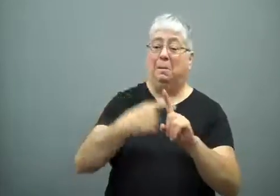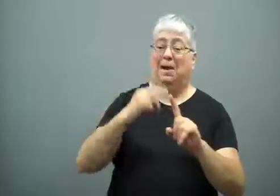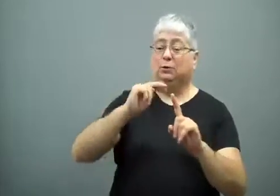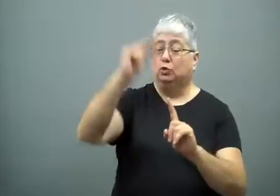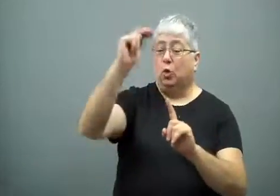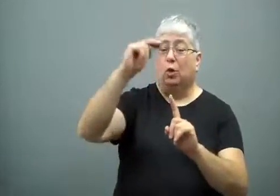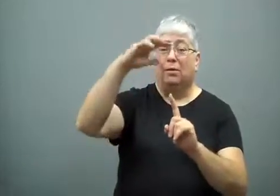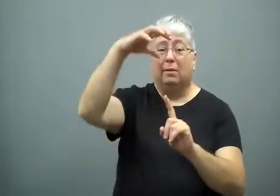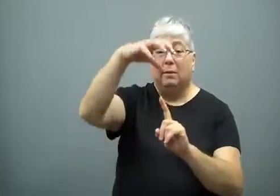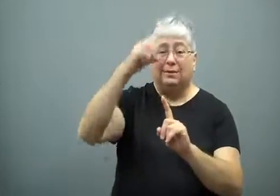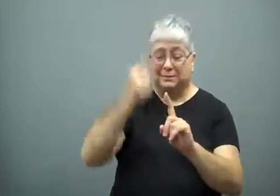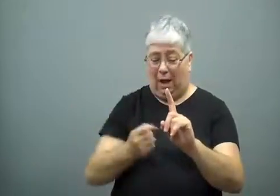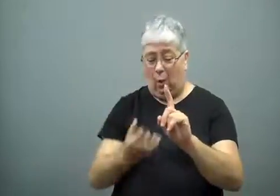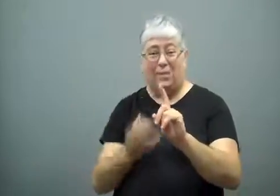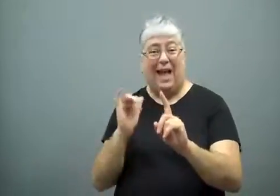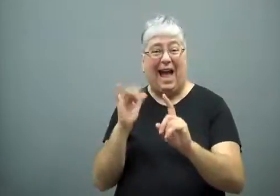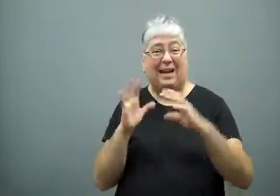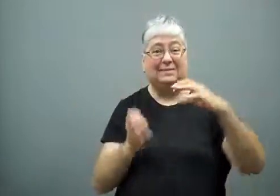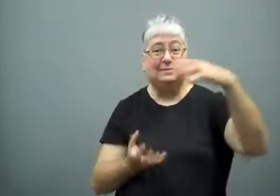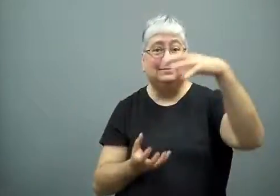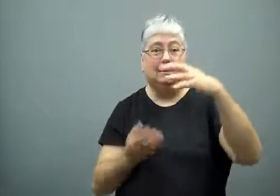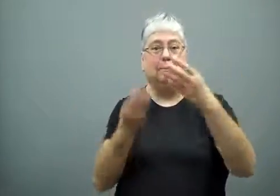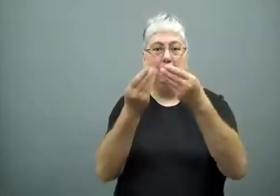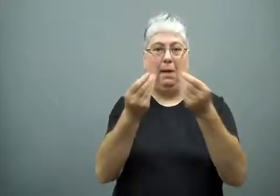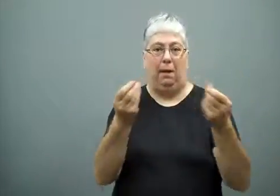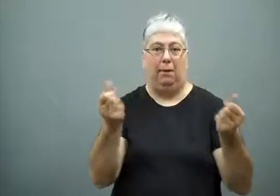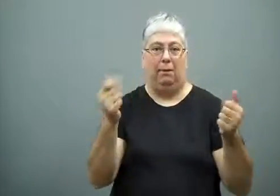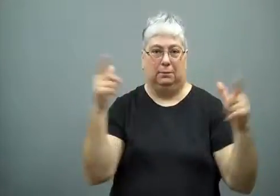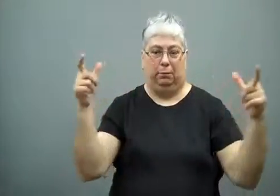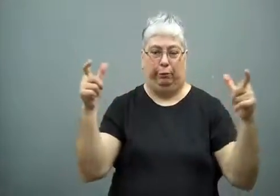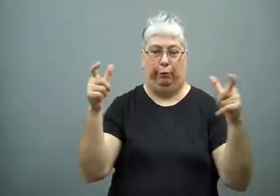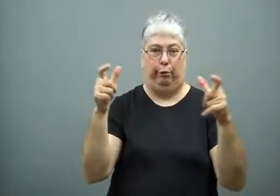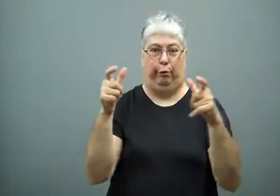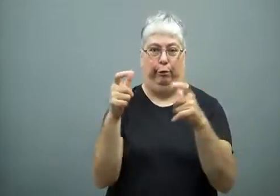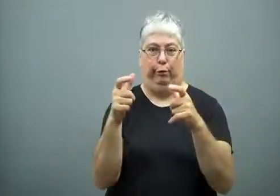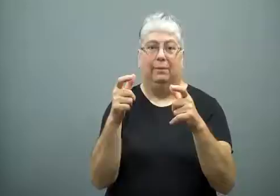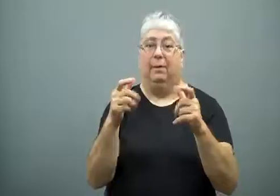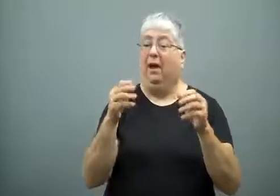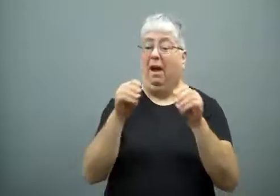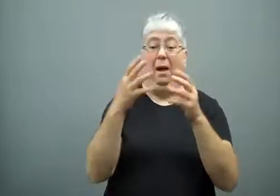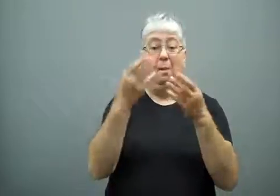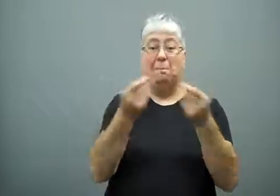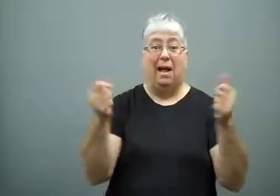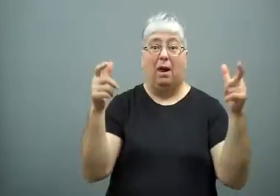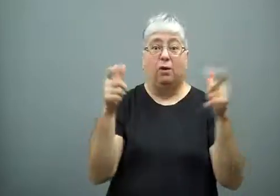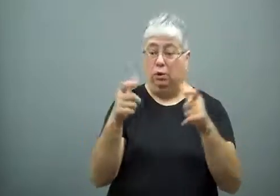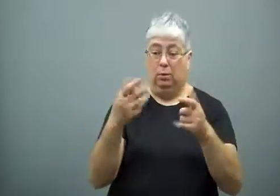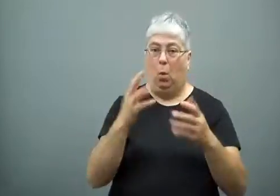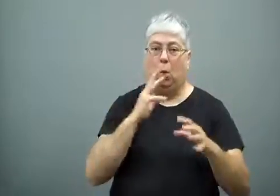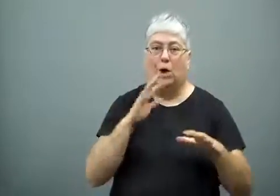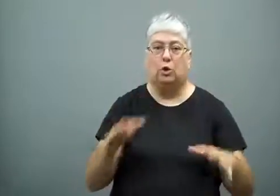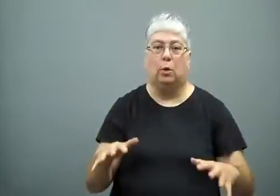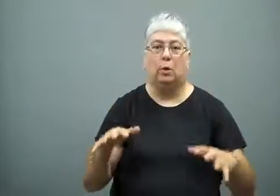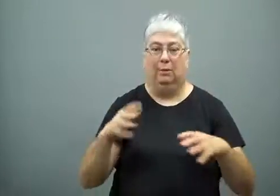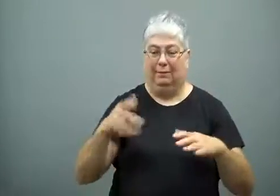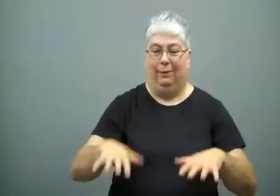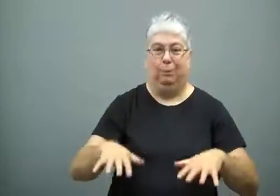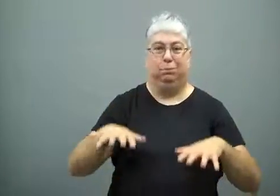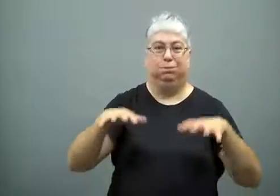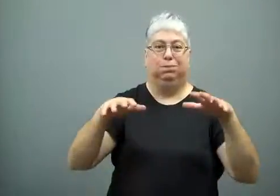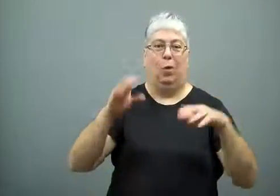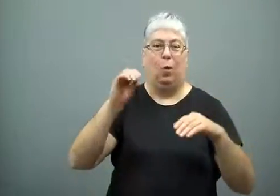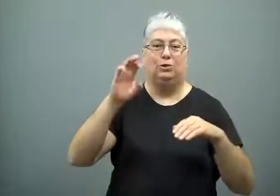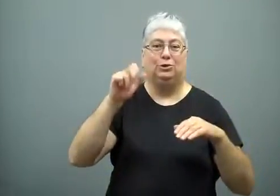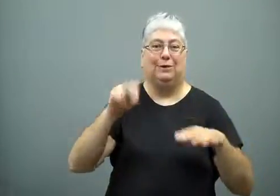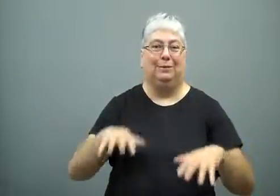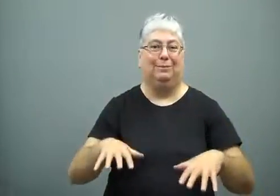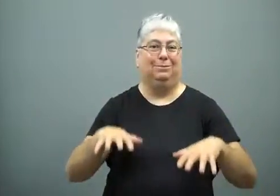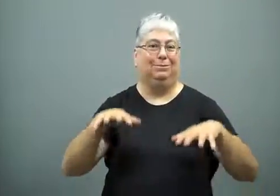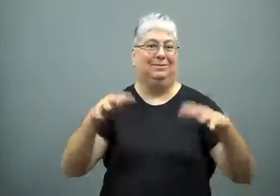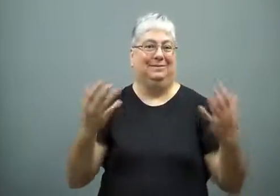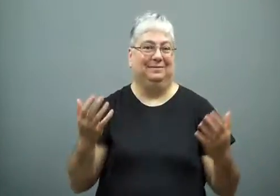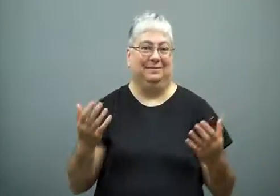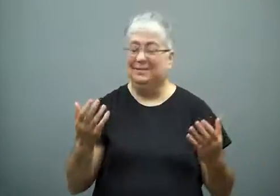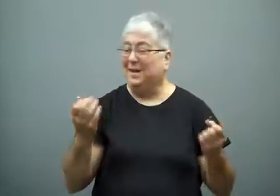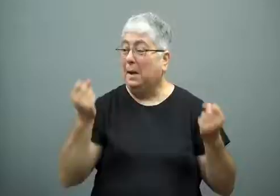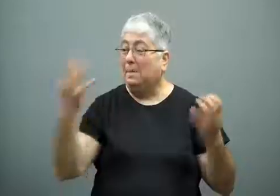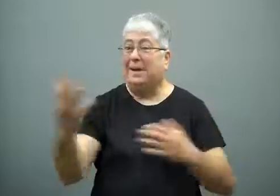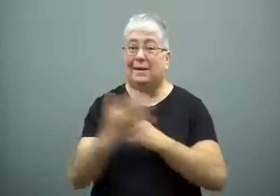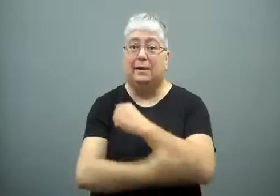The polar ice caps are melting and shrinking.